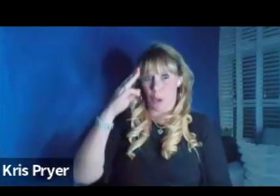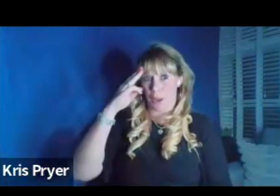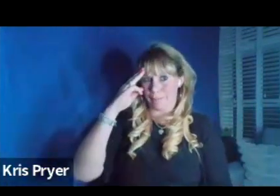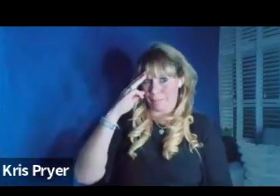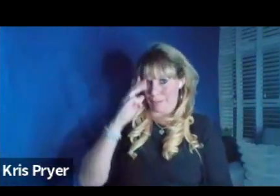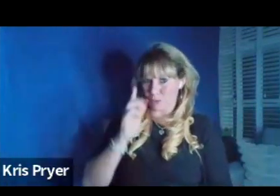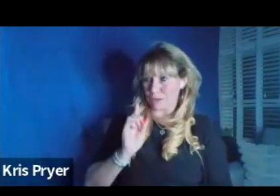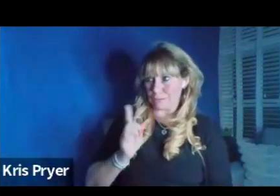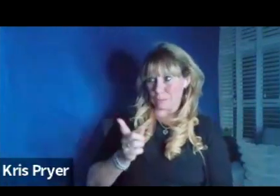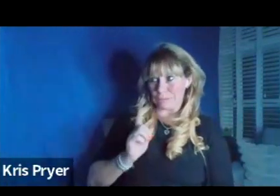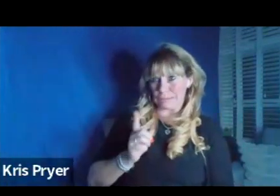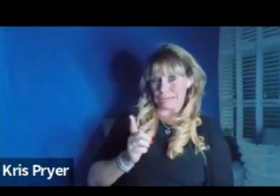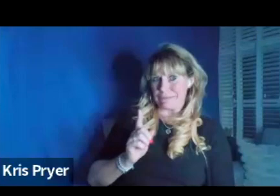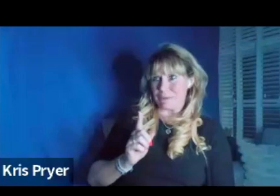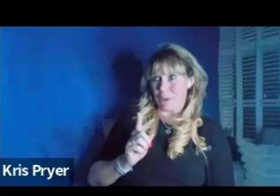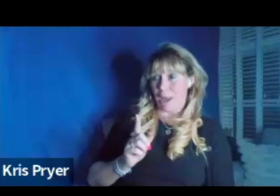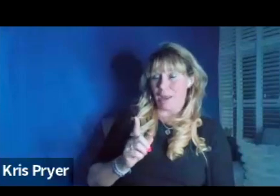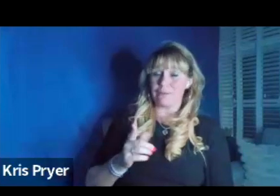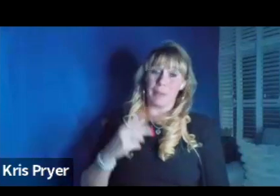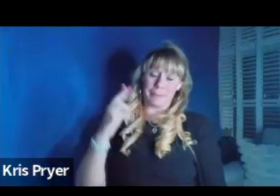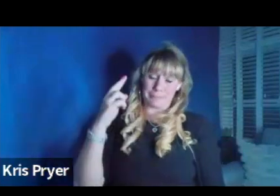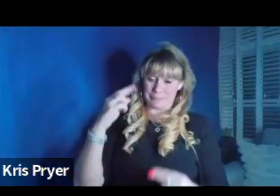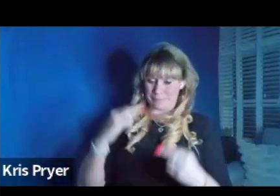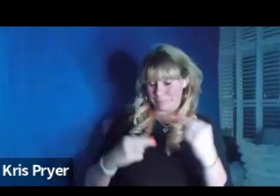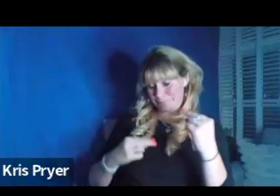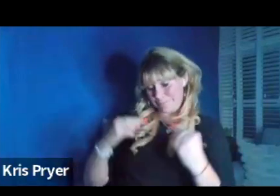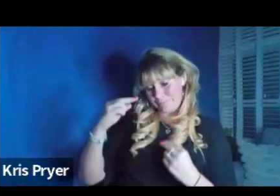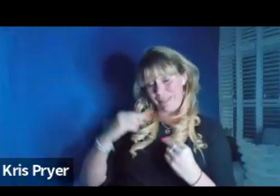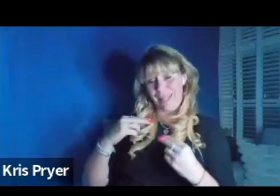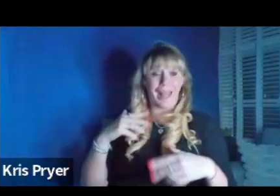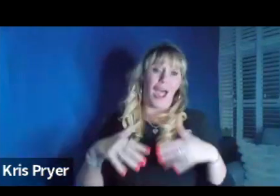We may appear quite harmless but we're always looking out For a certain sort of woman who may never once suspect